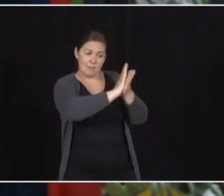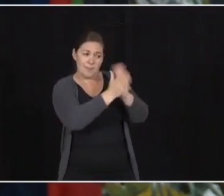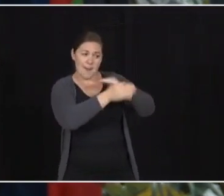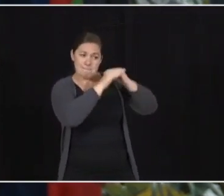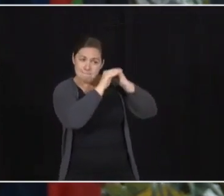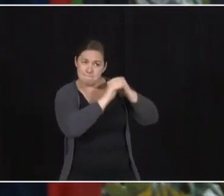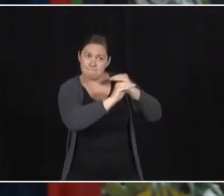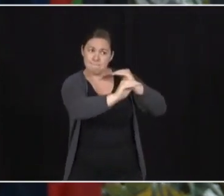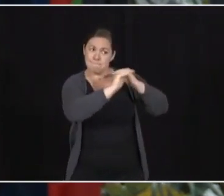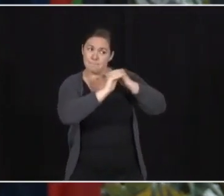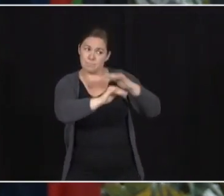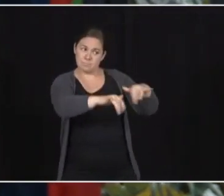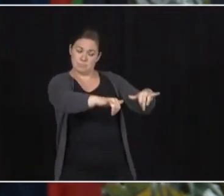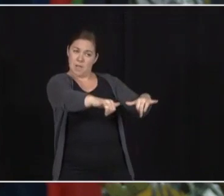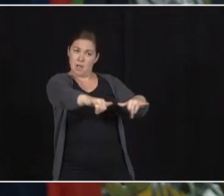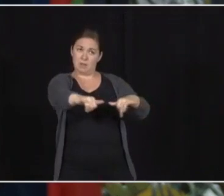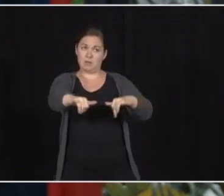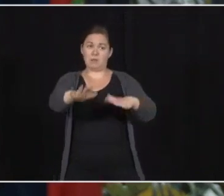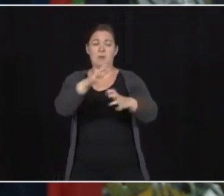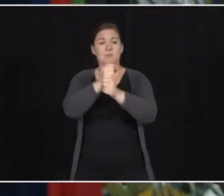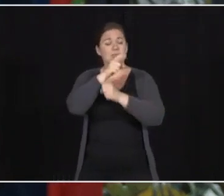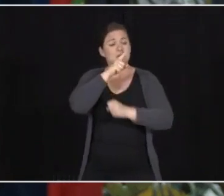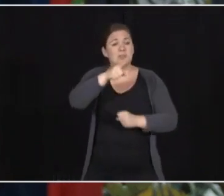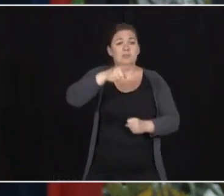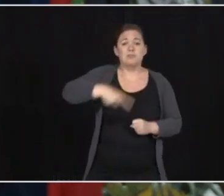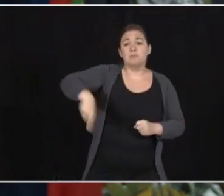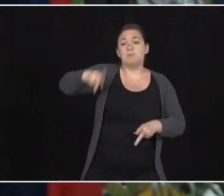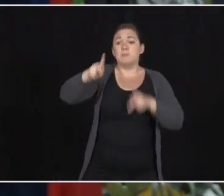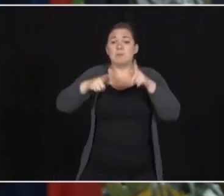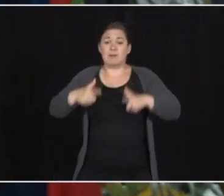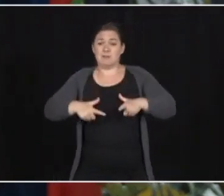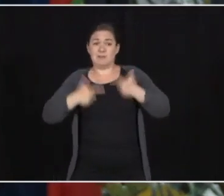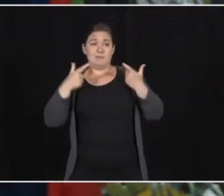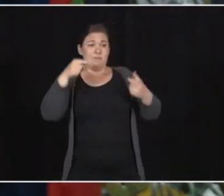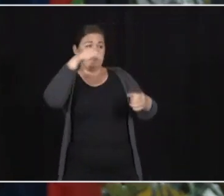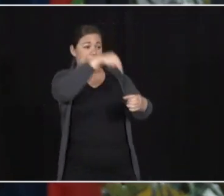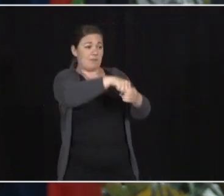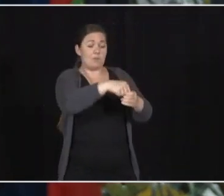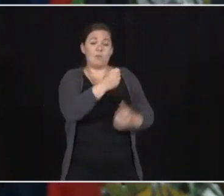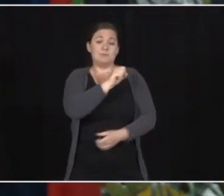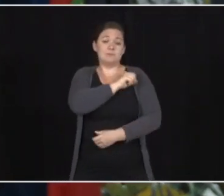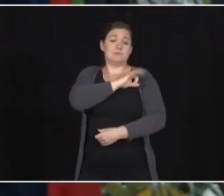The safety and well-being of our residents, their caregivers and their families, are our number one priority. We will get through this.